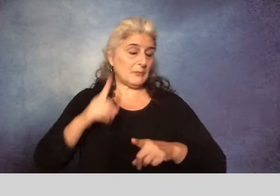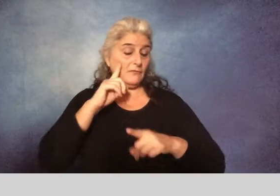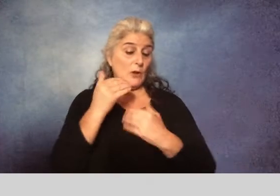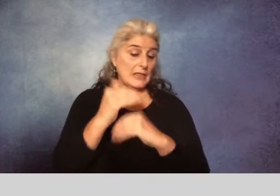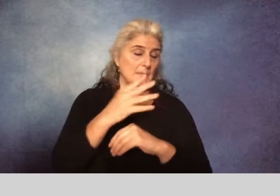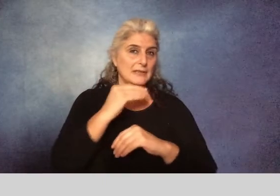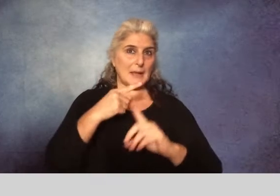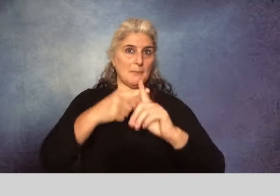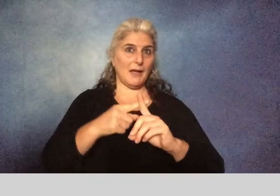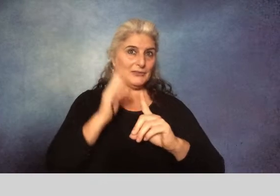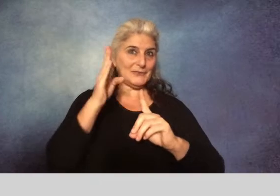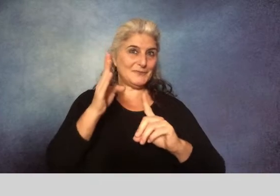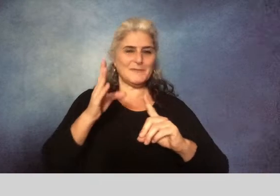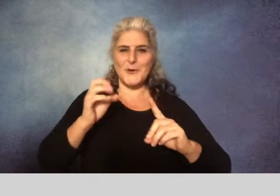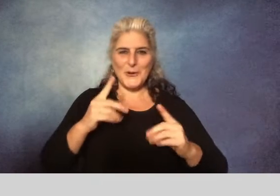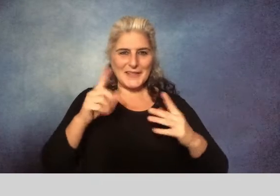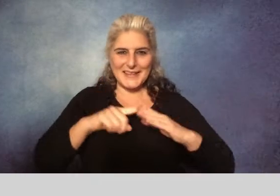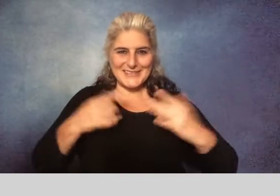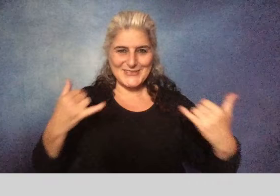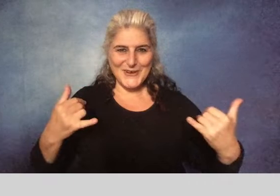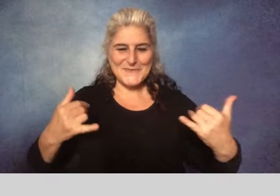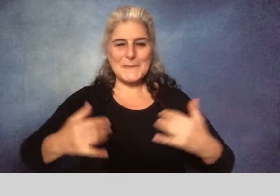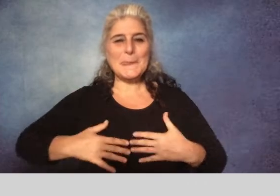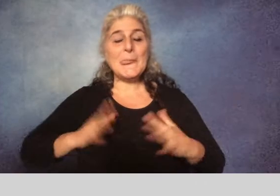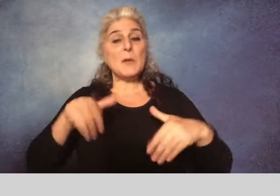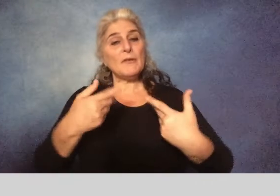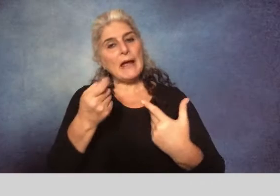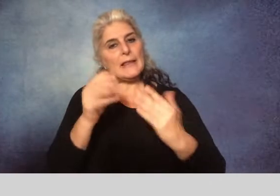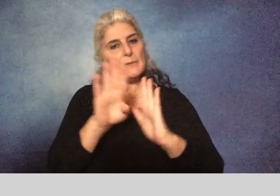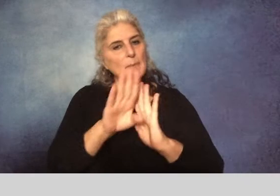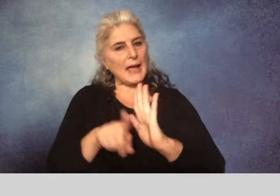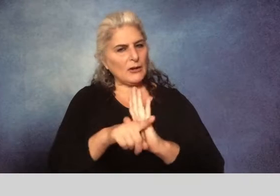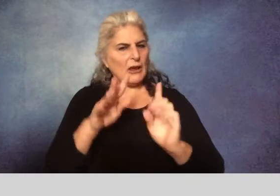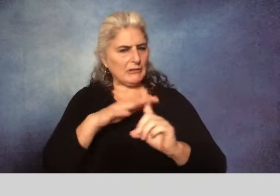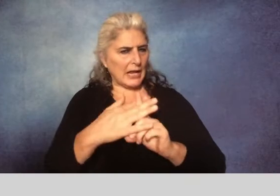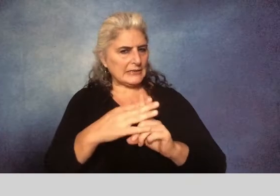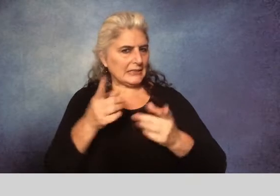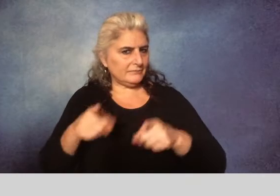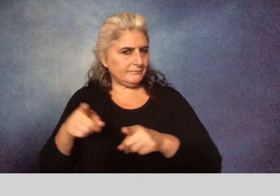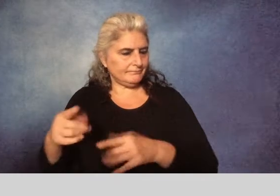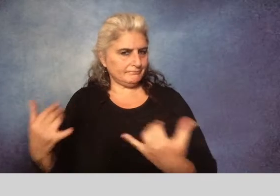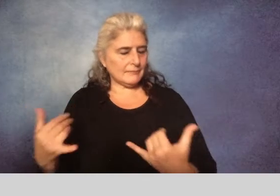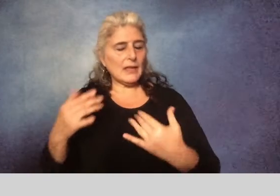All right, let's get started. To provide you with a little bit of context for this tool, I want to discuss the landscape